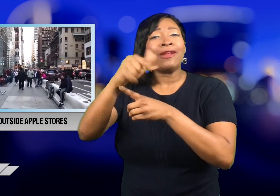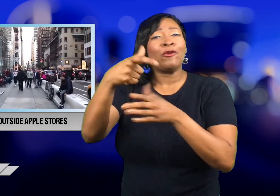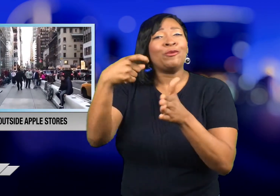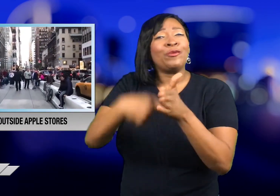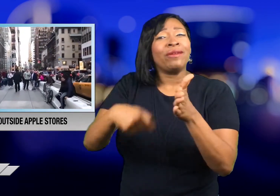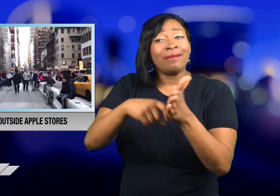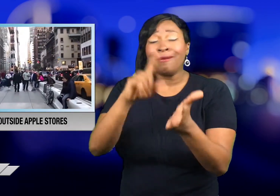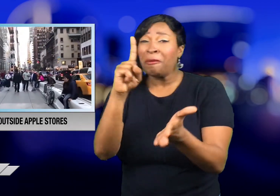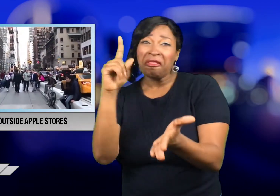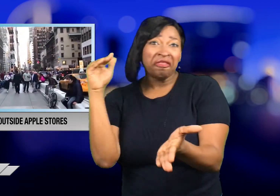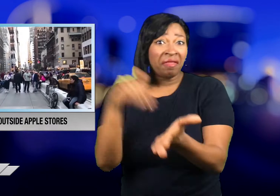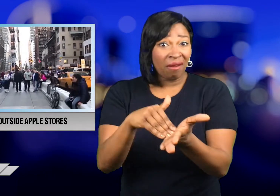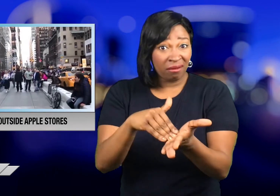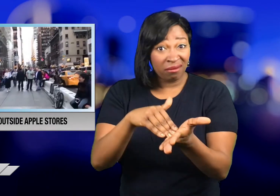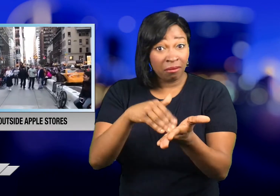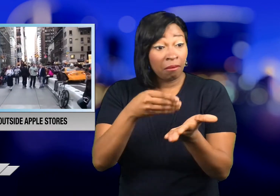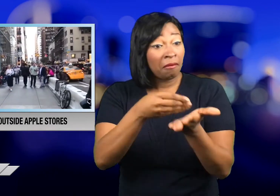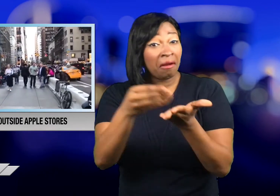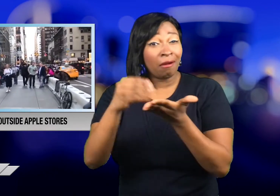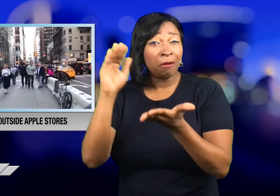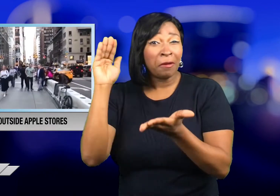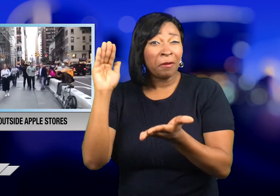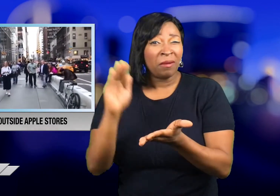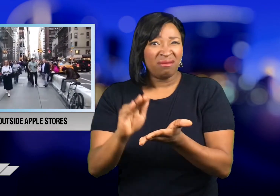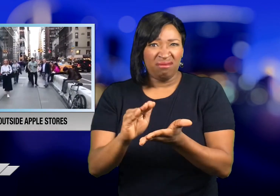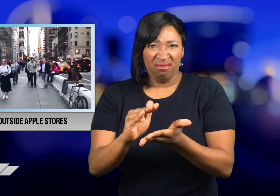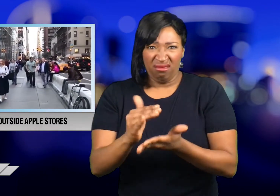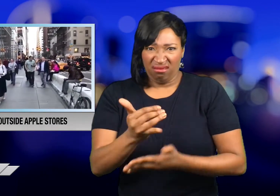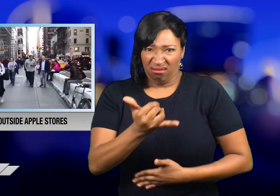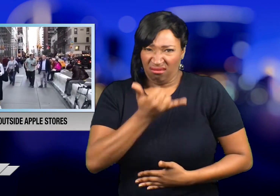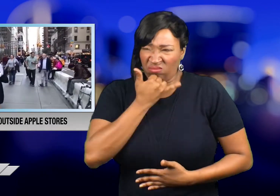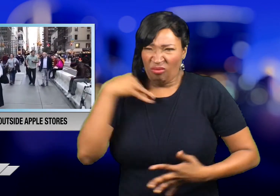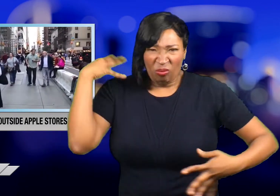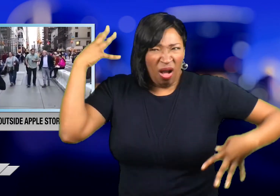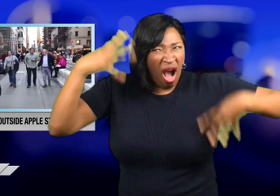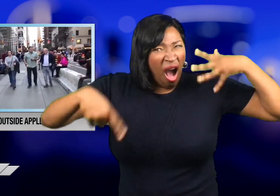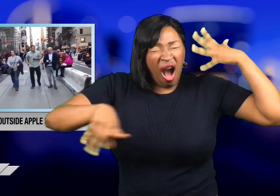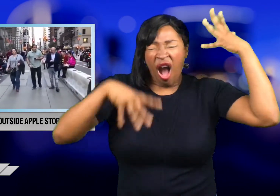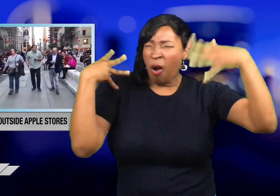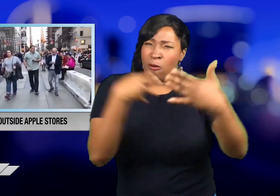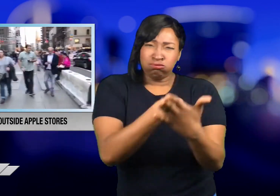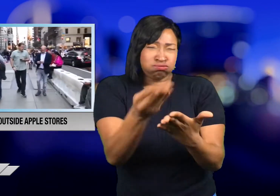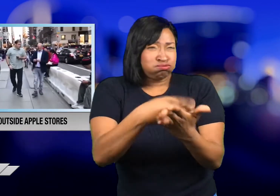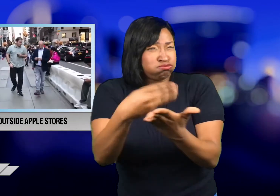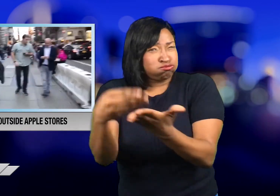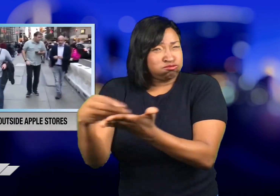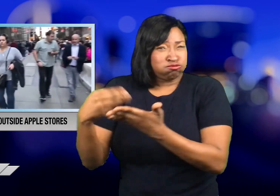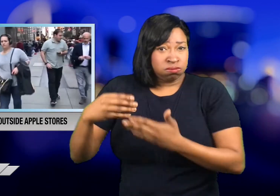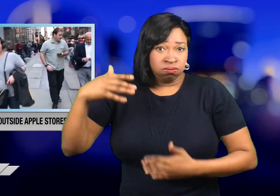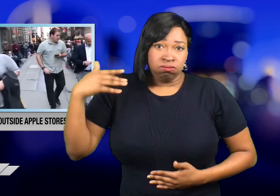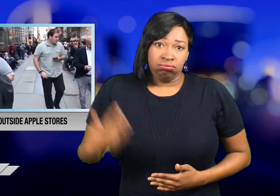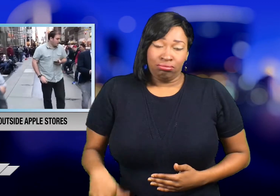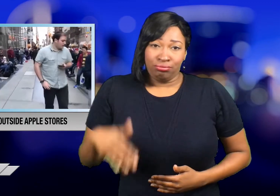is not slowing down demand.